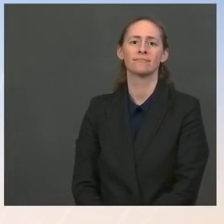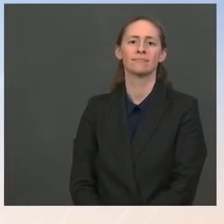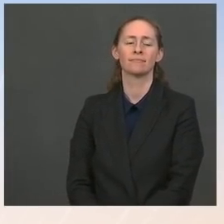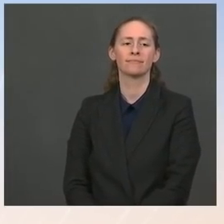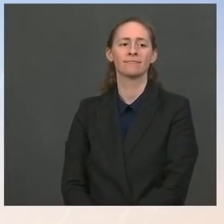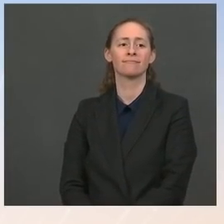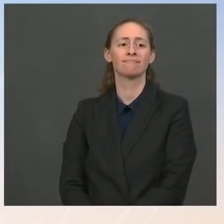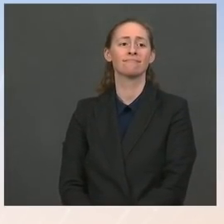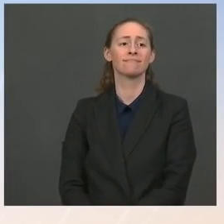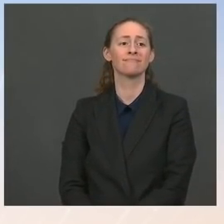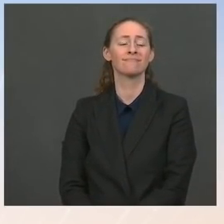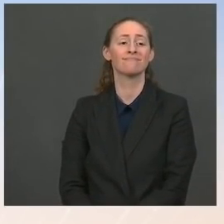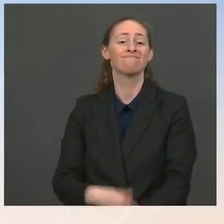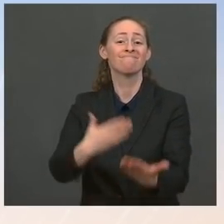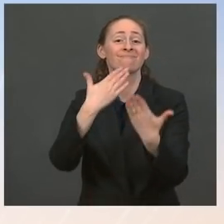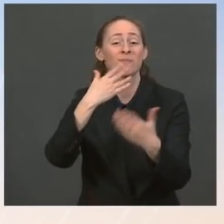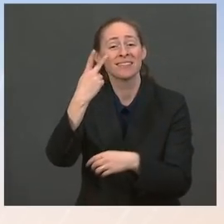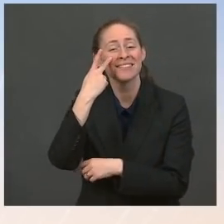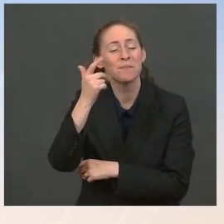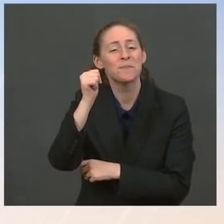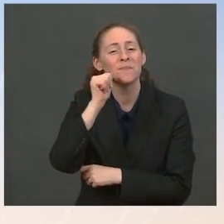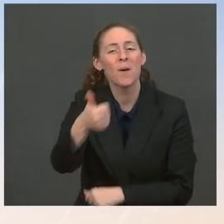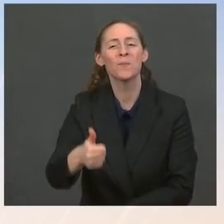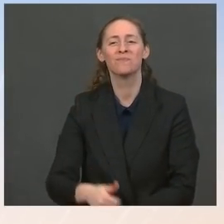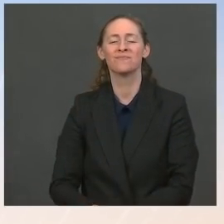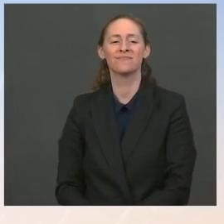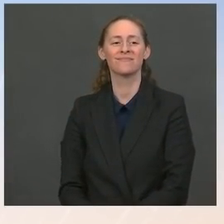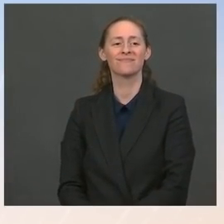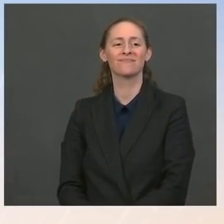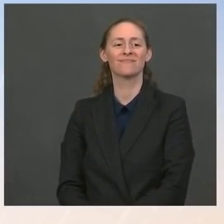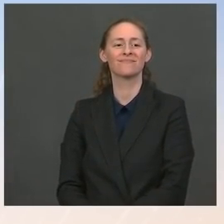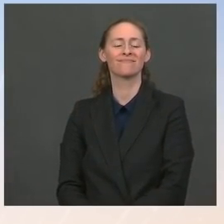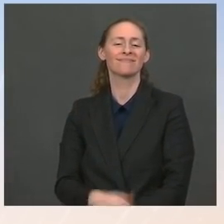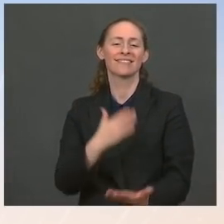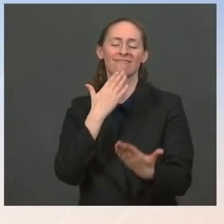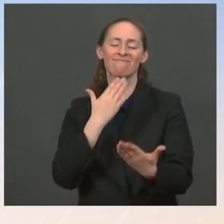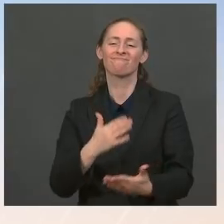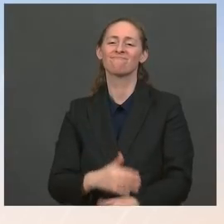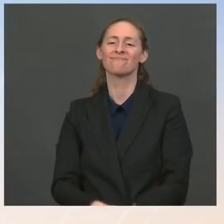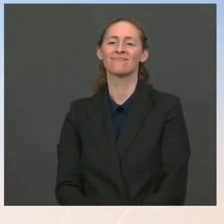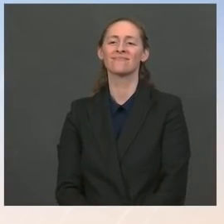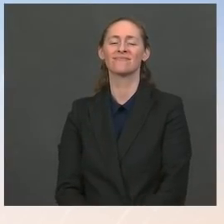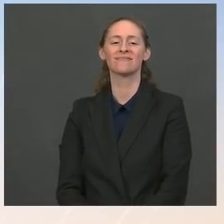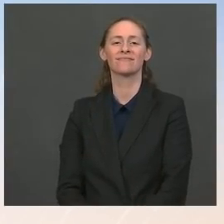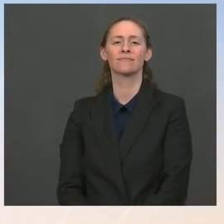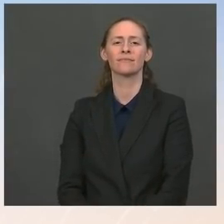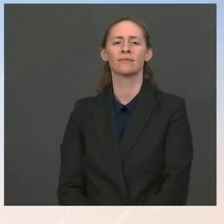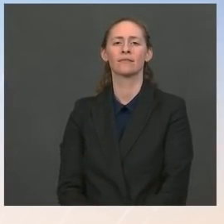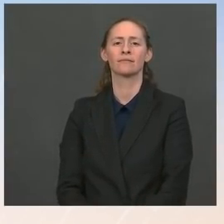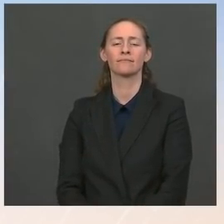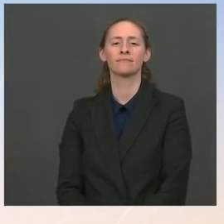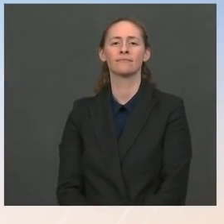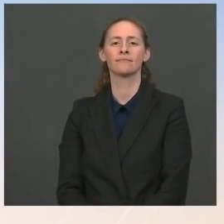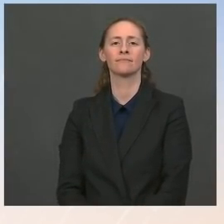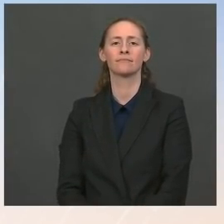See you tomorrow. Thanks, Peter. The Press: You forgot half the room. Ms. Jean-Pierre: All right.